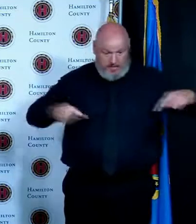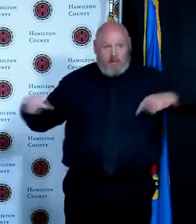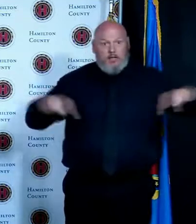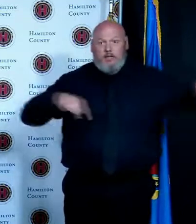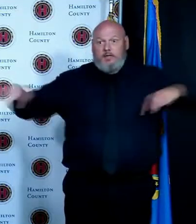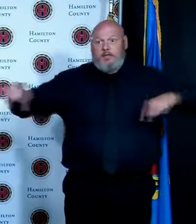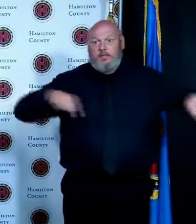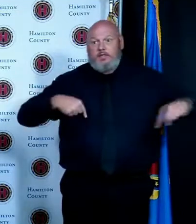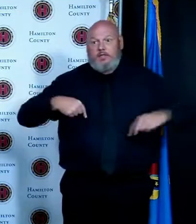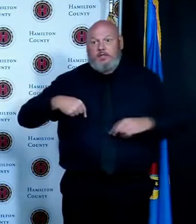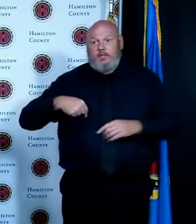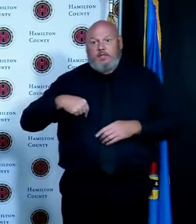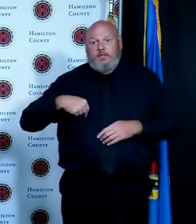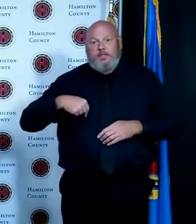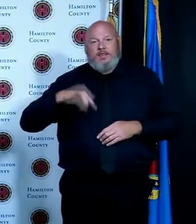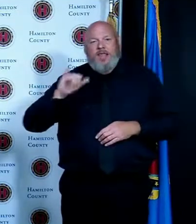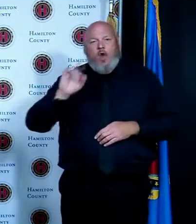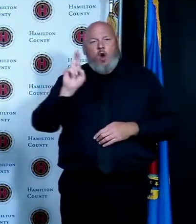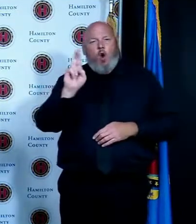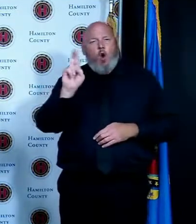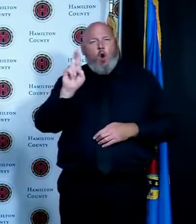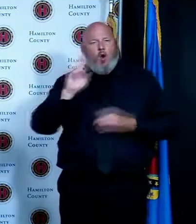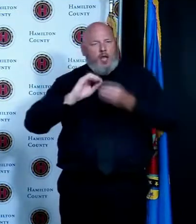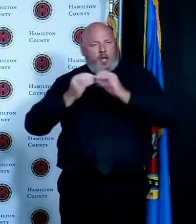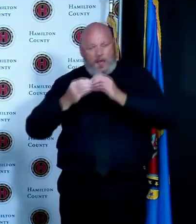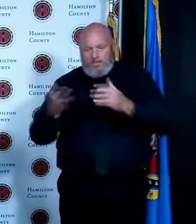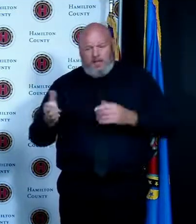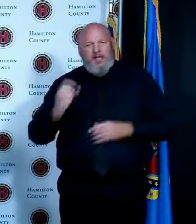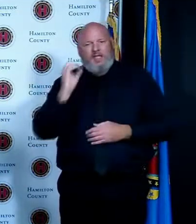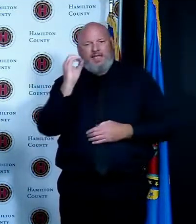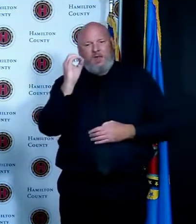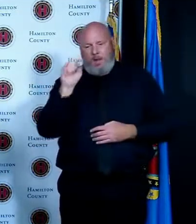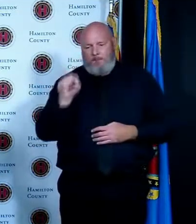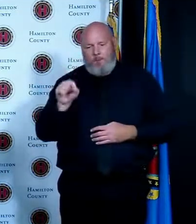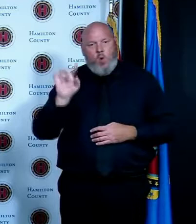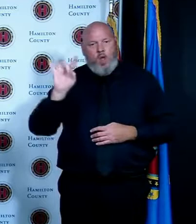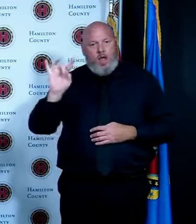and the region so a 13 county region is 0.89 those are the counties